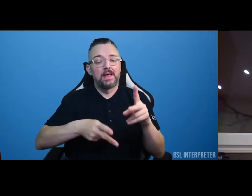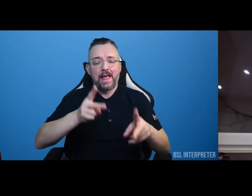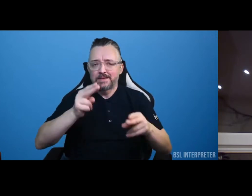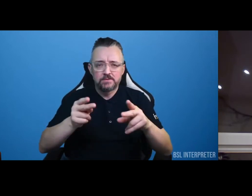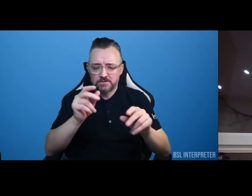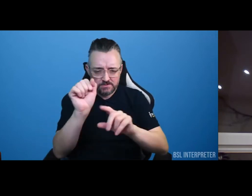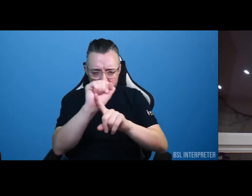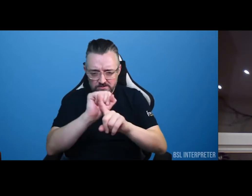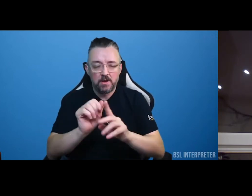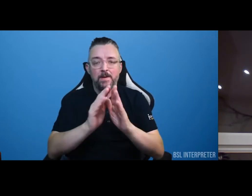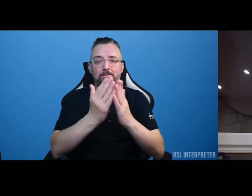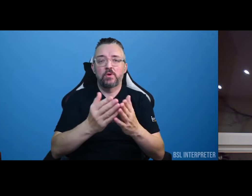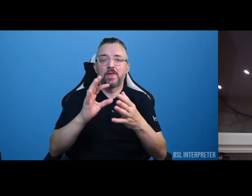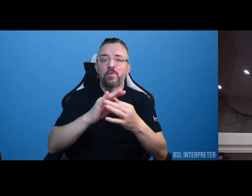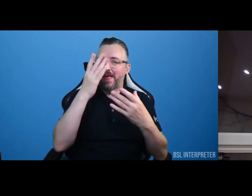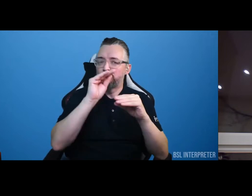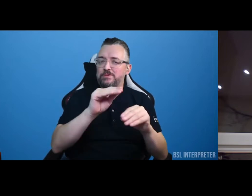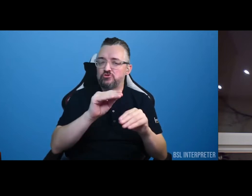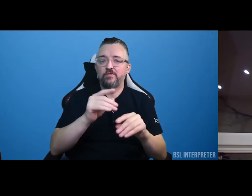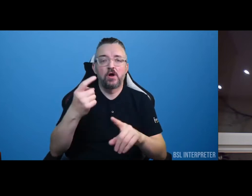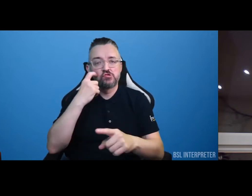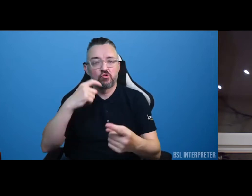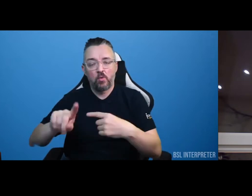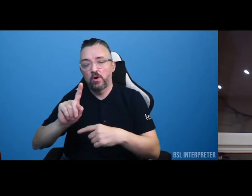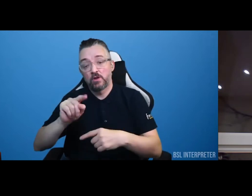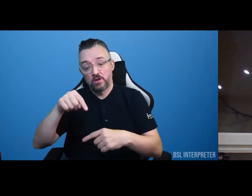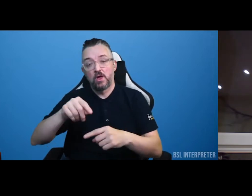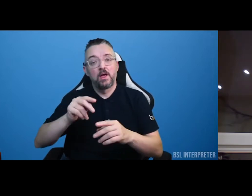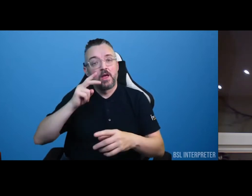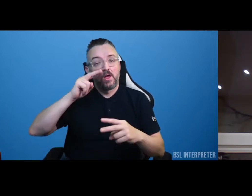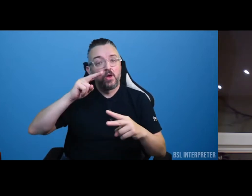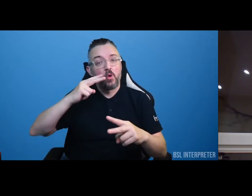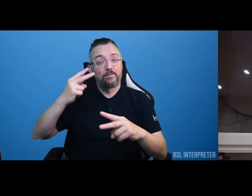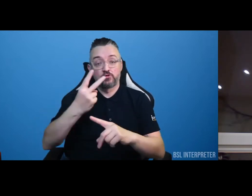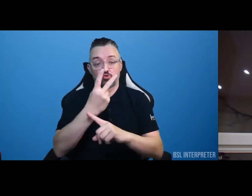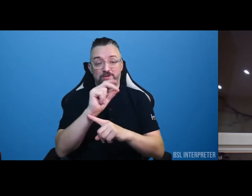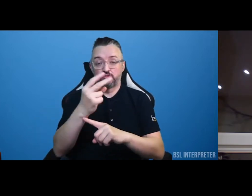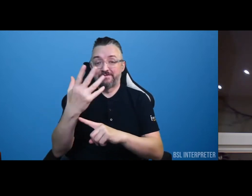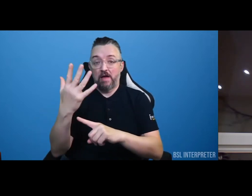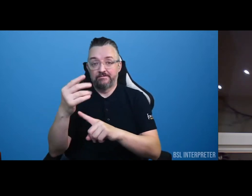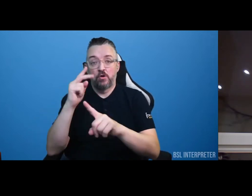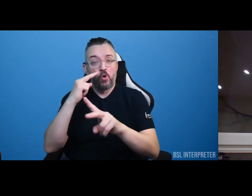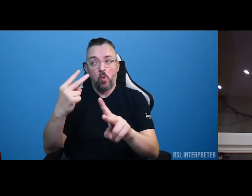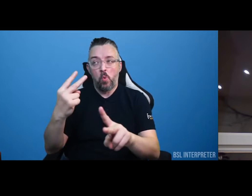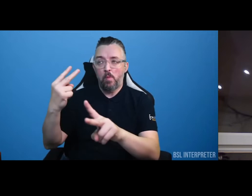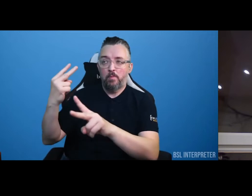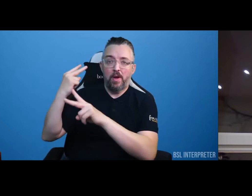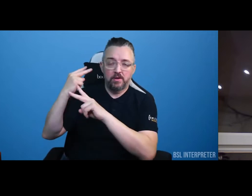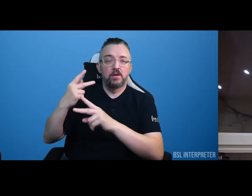for young people that was exploring looking back from 2025, exploring how the COVID-19 pandemic